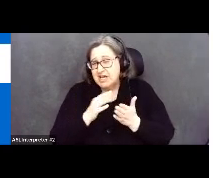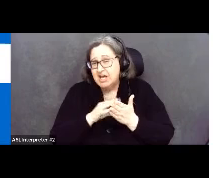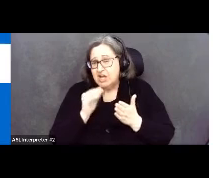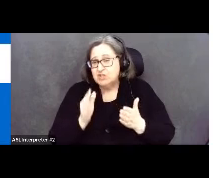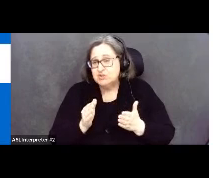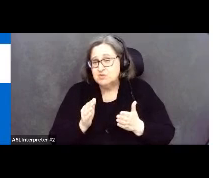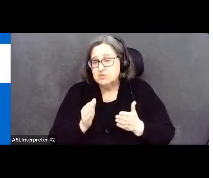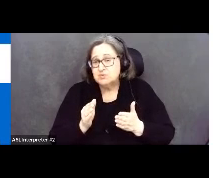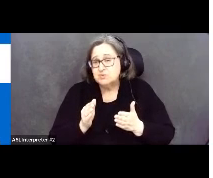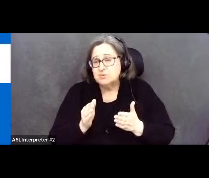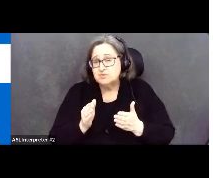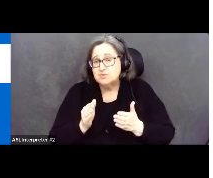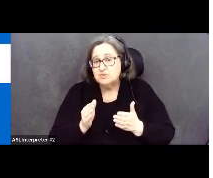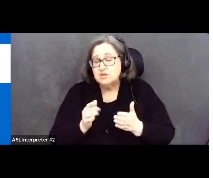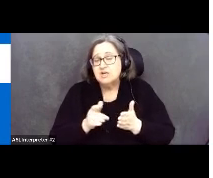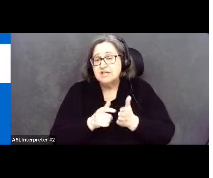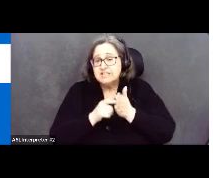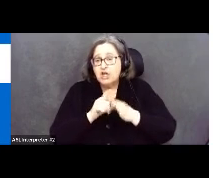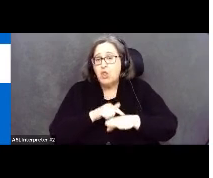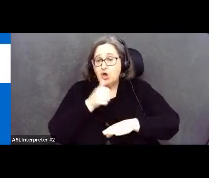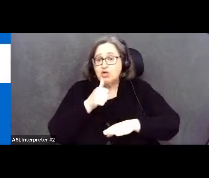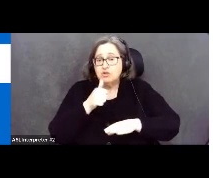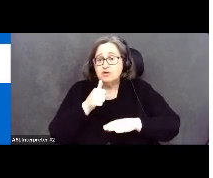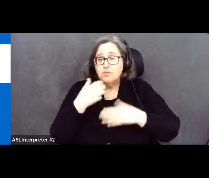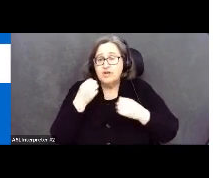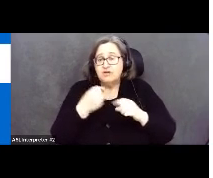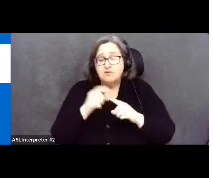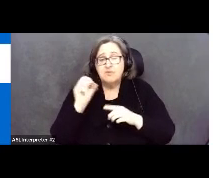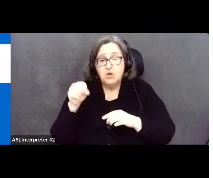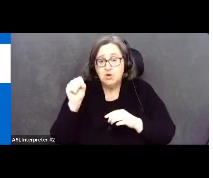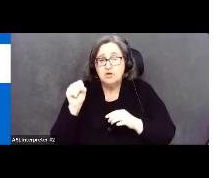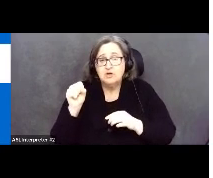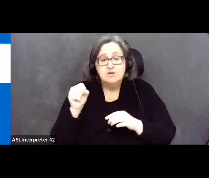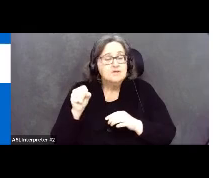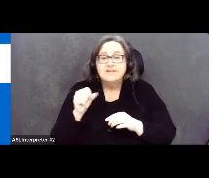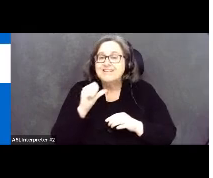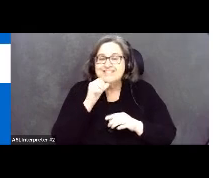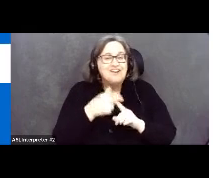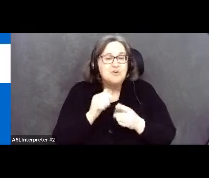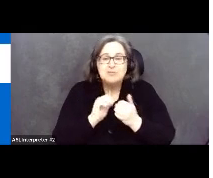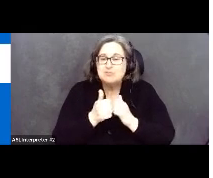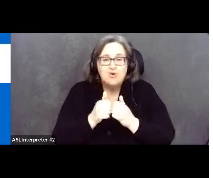who are taking longer to recover from their concussion from nonsports related injuries, such